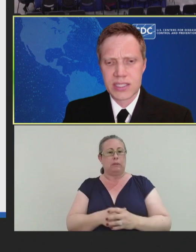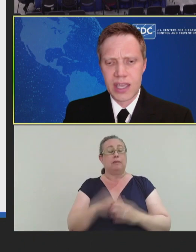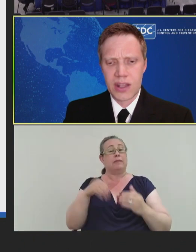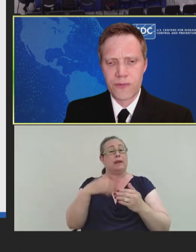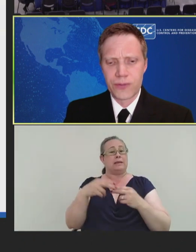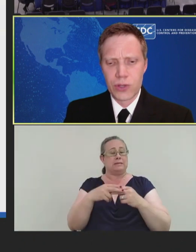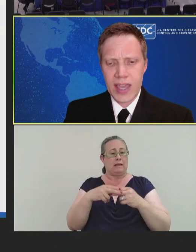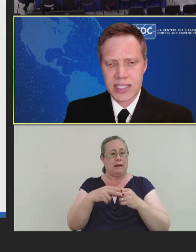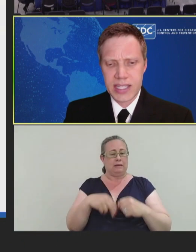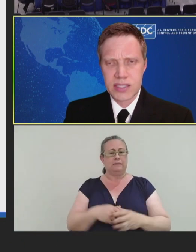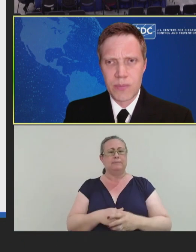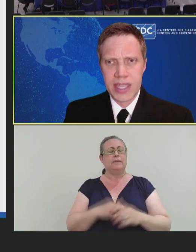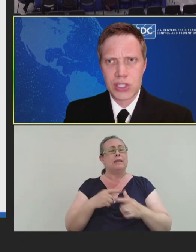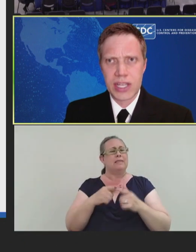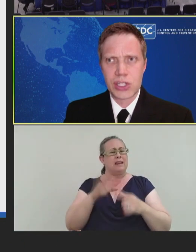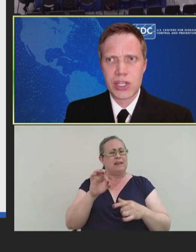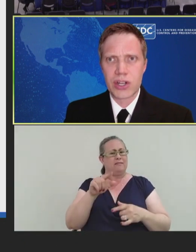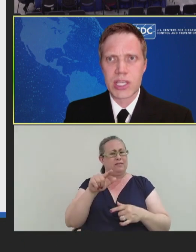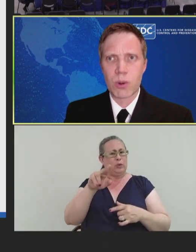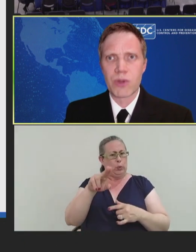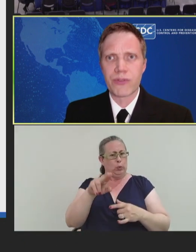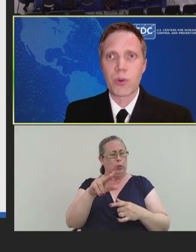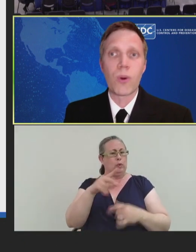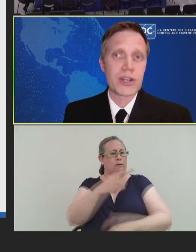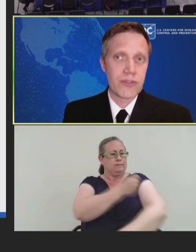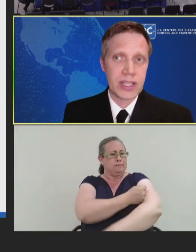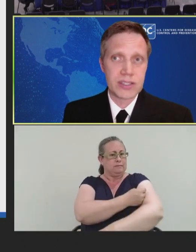And then flu vaccines, the main change here is that we're moving from quadrivalent to